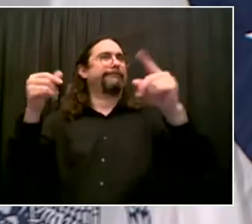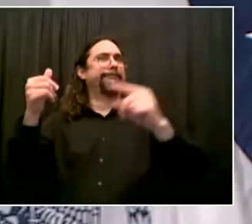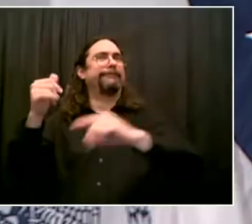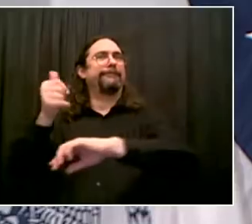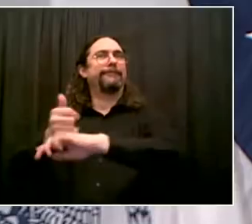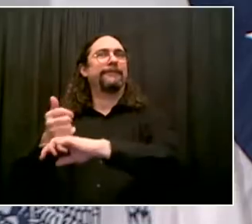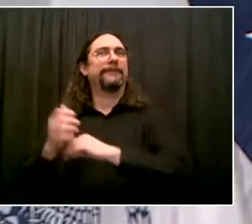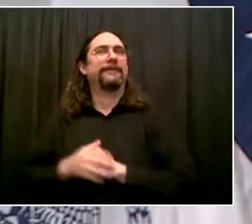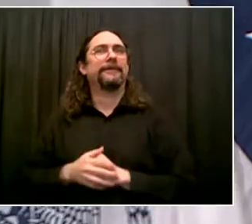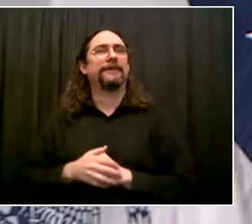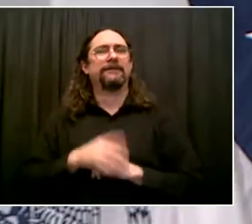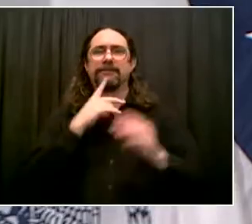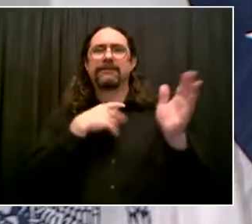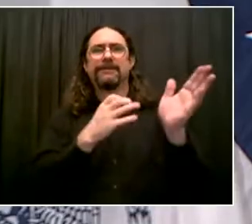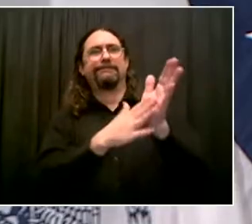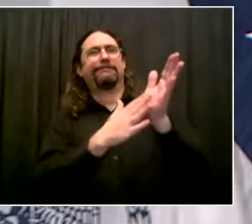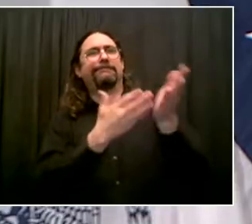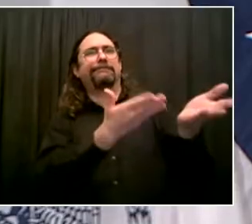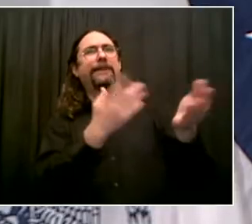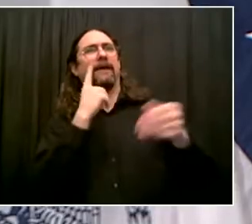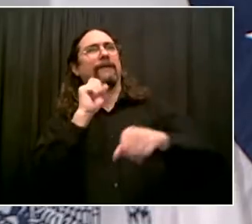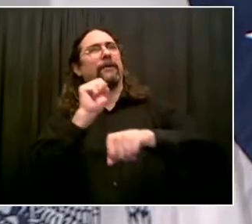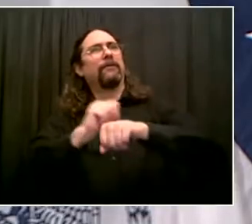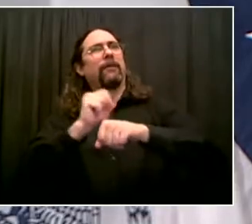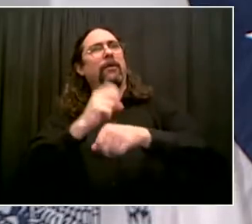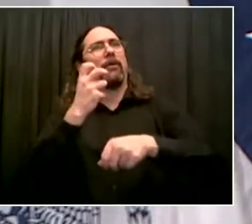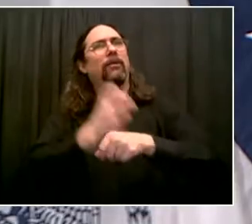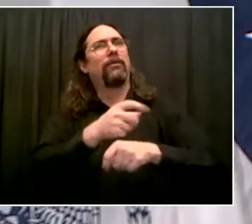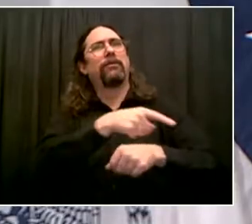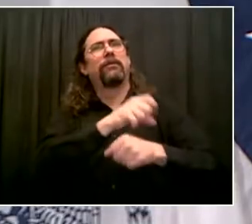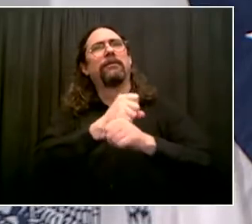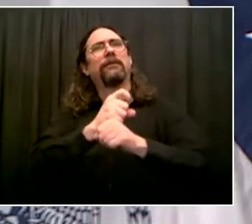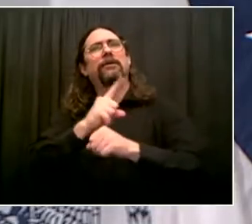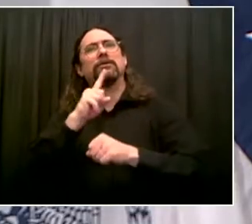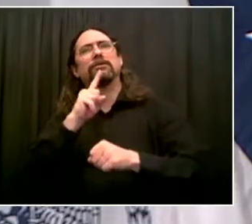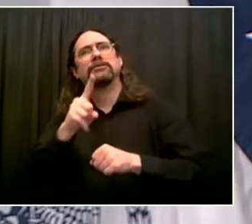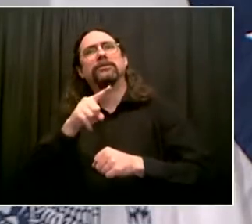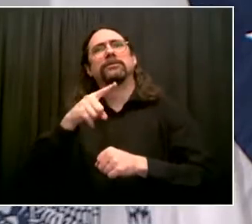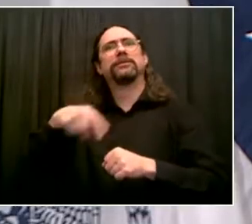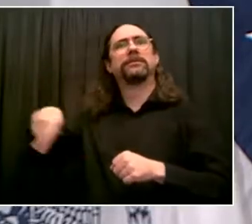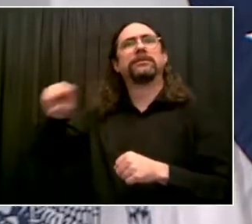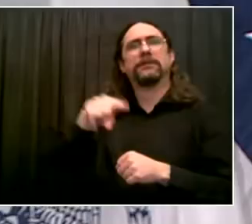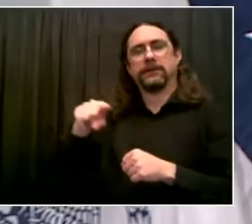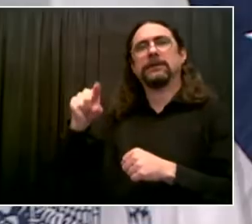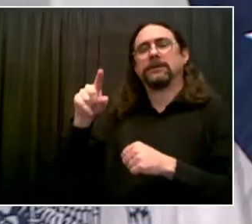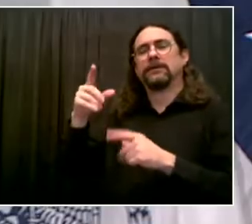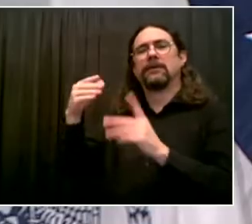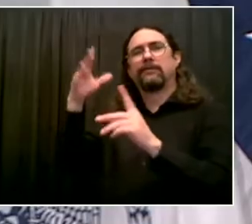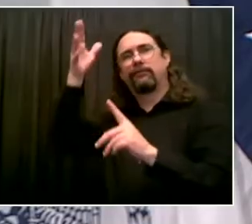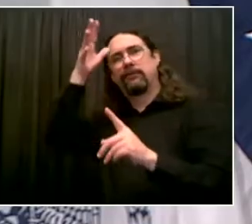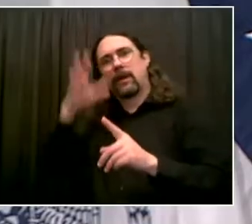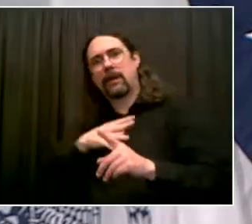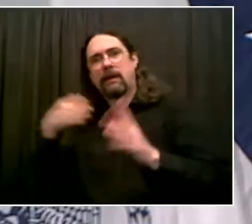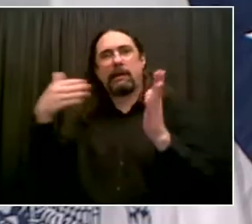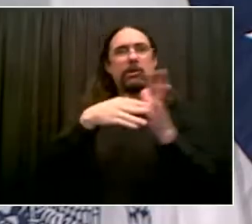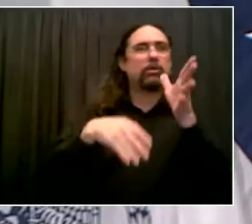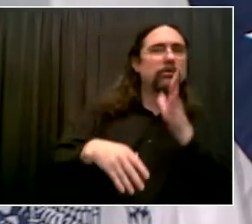SHOUT HER OUT BECAUSE SHE ALSO